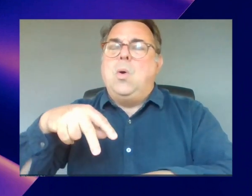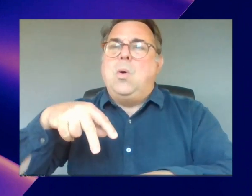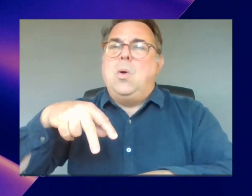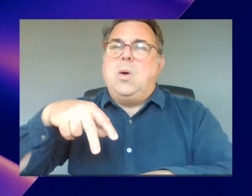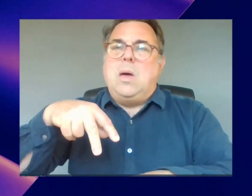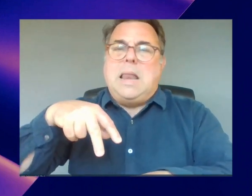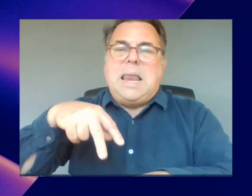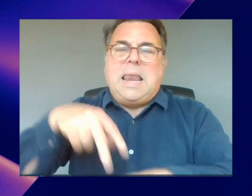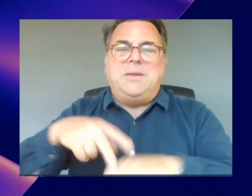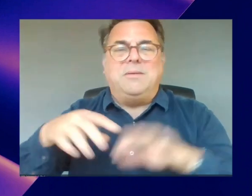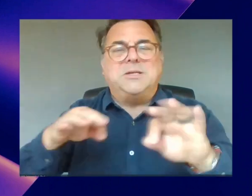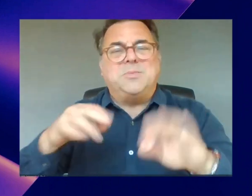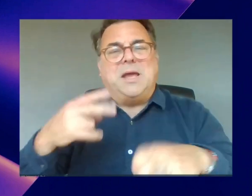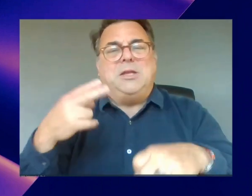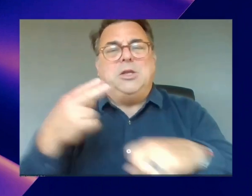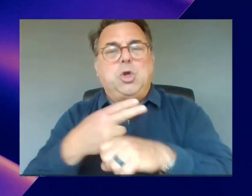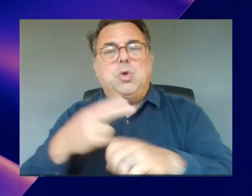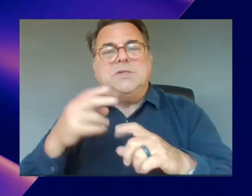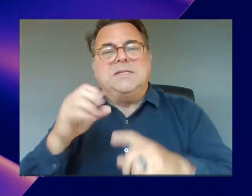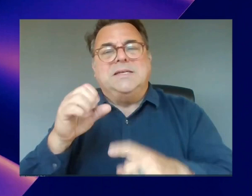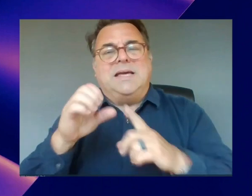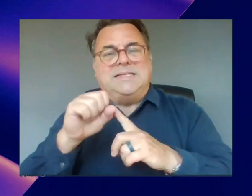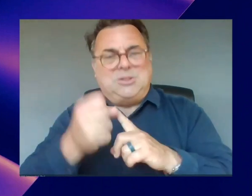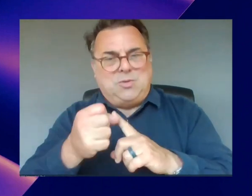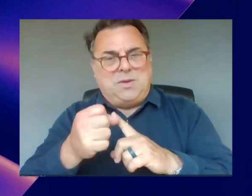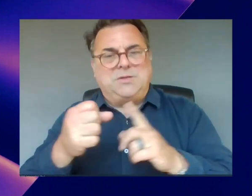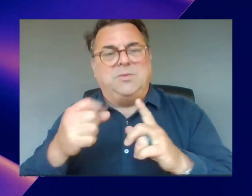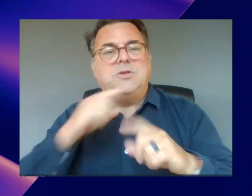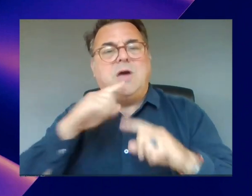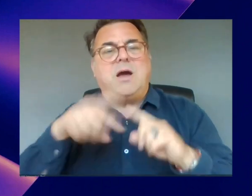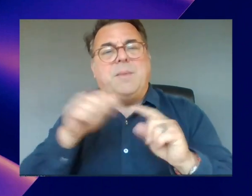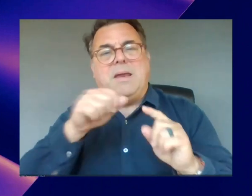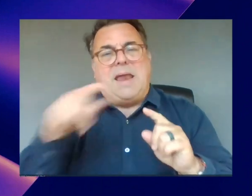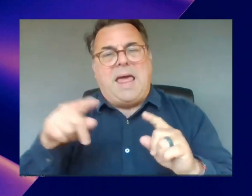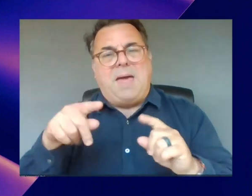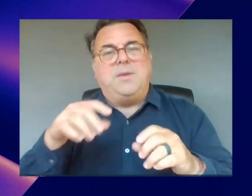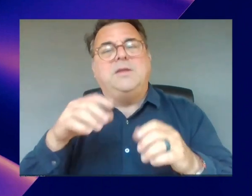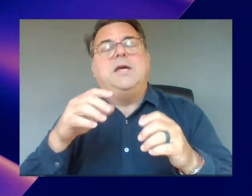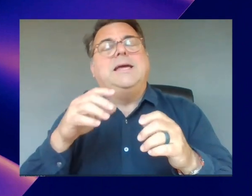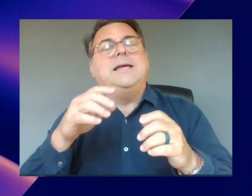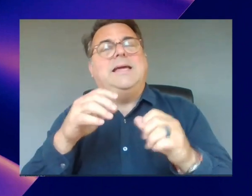which will talk about a application which is on your serverless architecture. It contains the Lambda function.